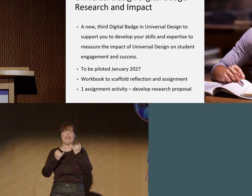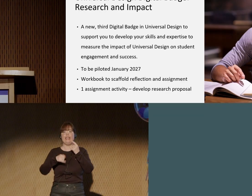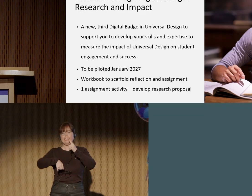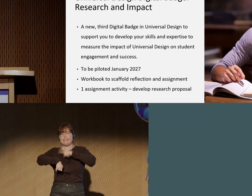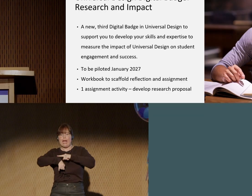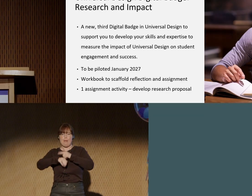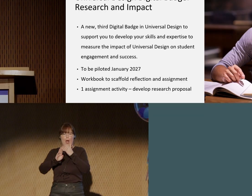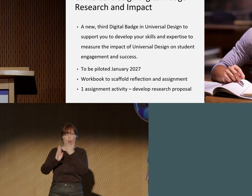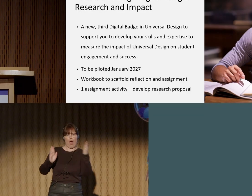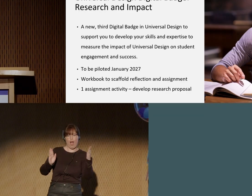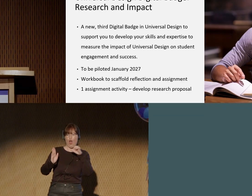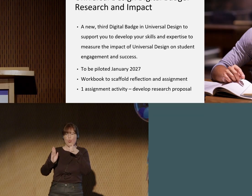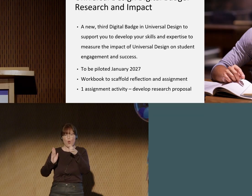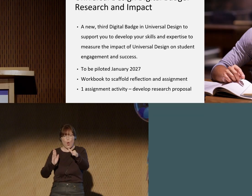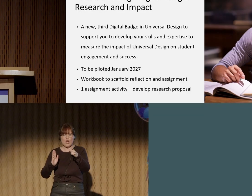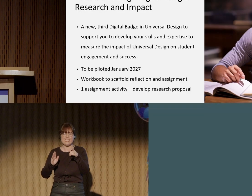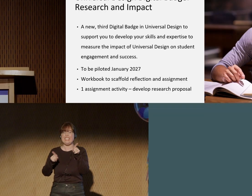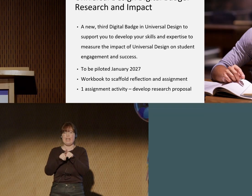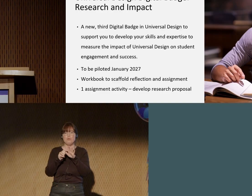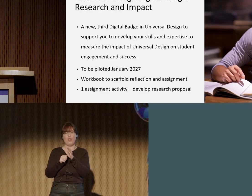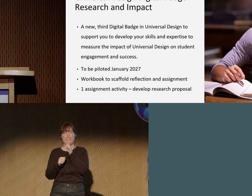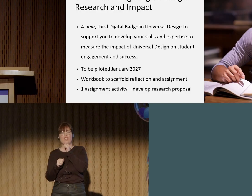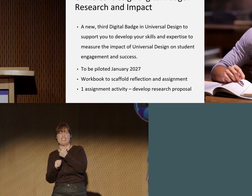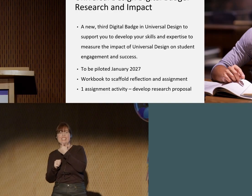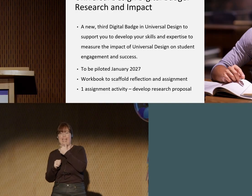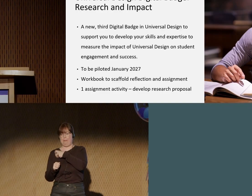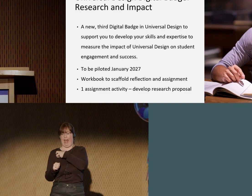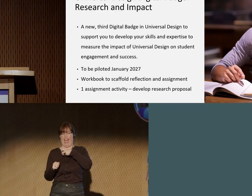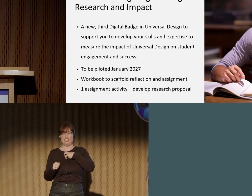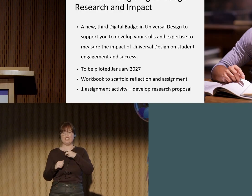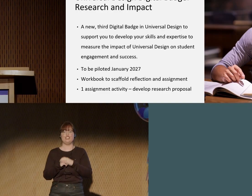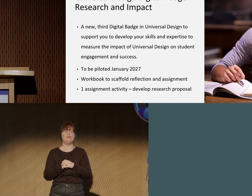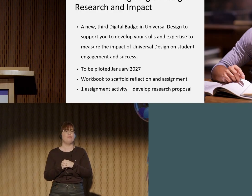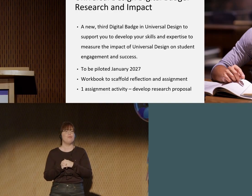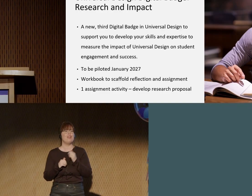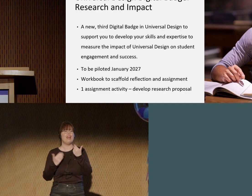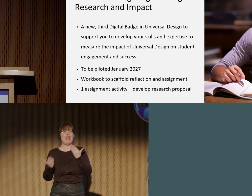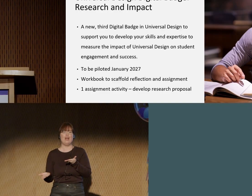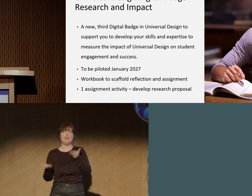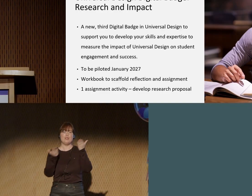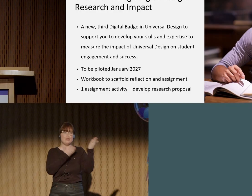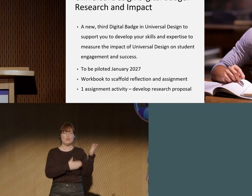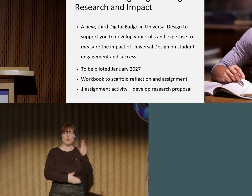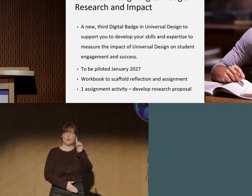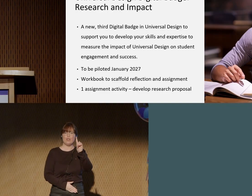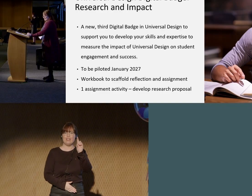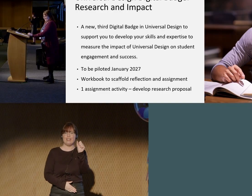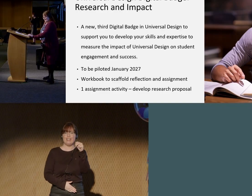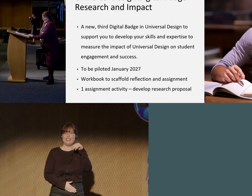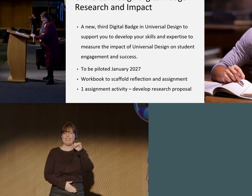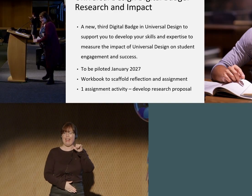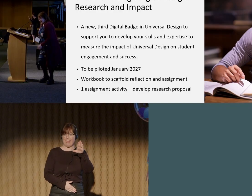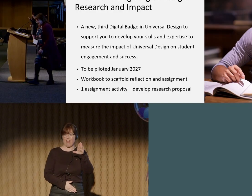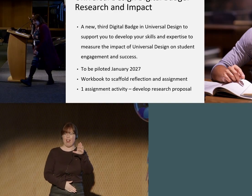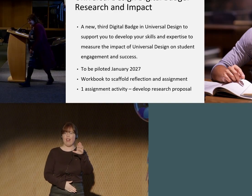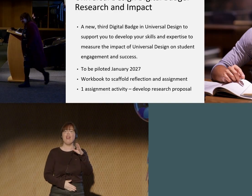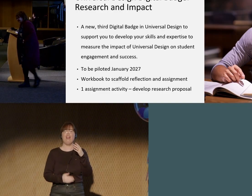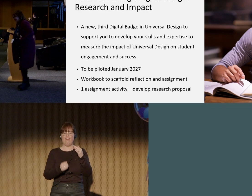to the other two badges. So I'm just going to hand over to Daniel there for the workshop element.